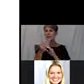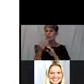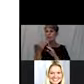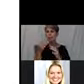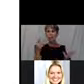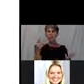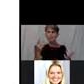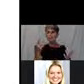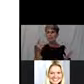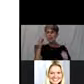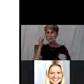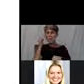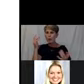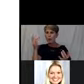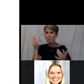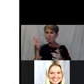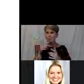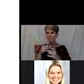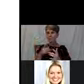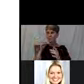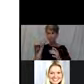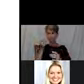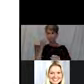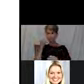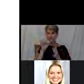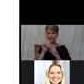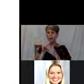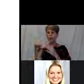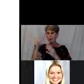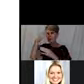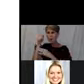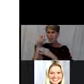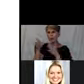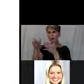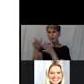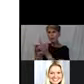And lastly, fall in love with the work and fall in love with the people that you're serving,